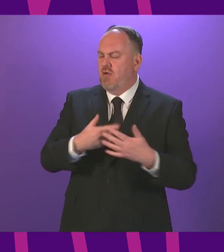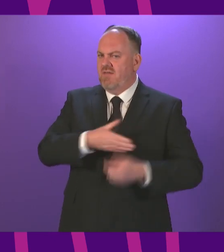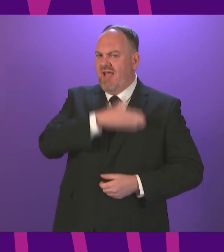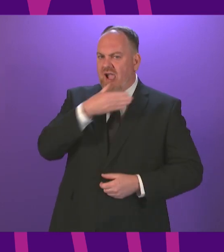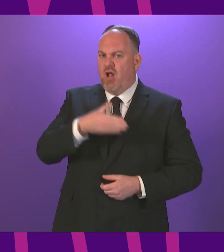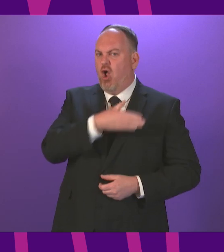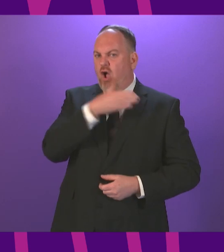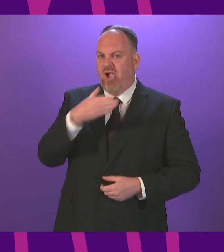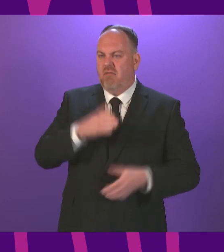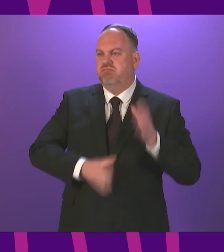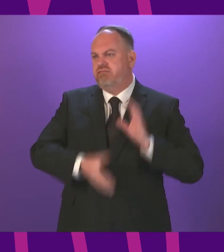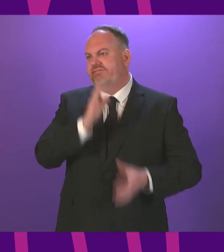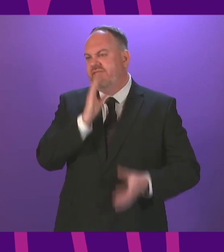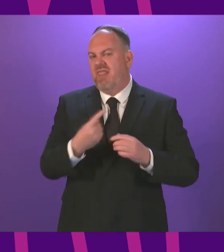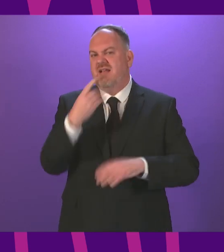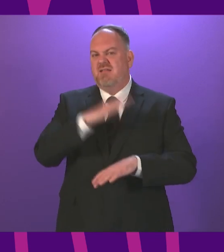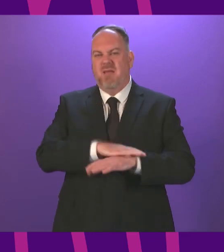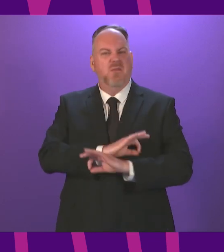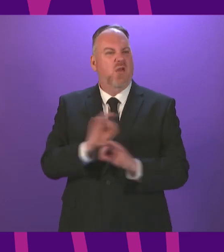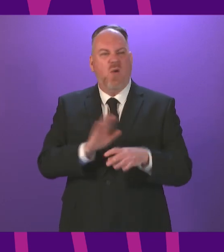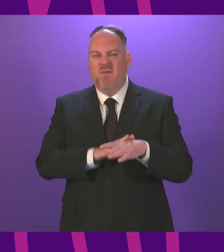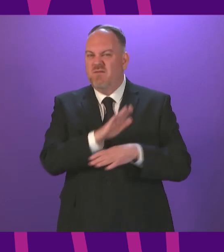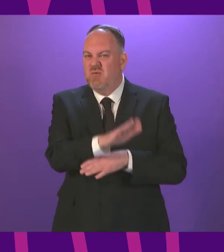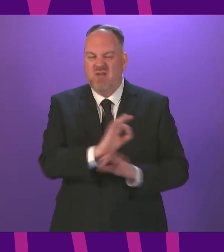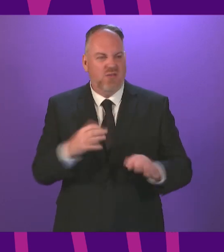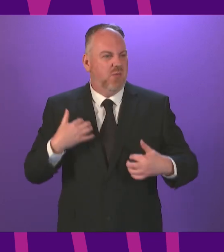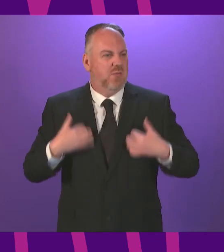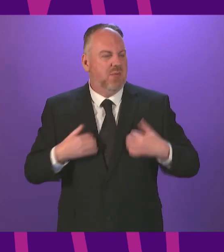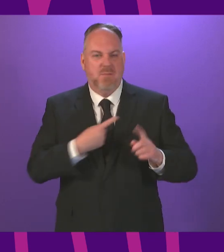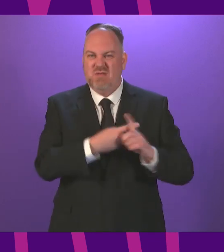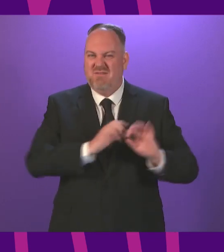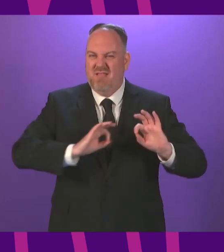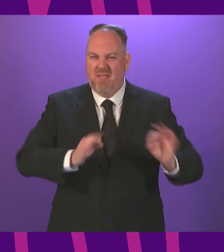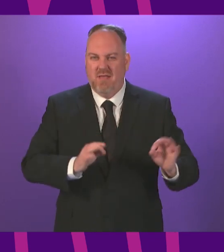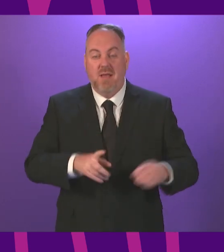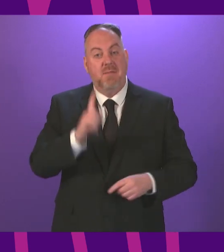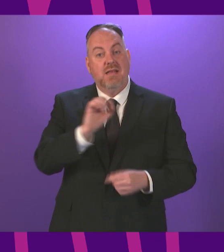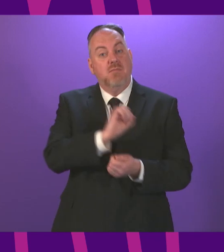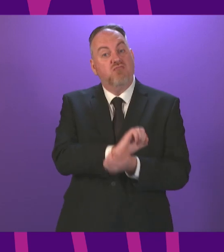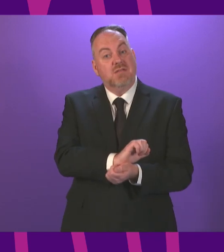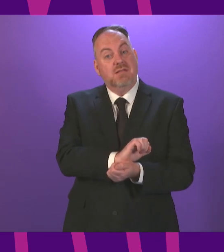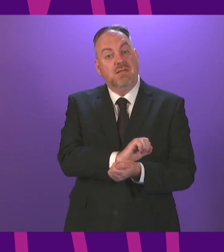for people like him, but while he was in prison he came across the Duke of Edinburgh’s award,